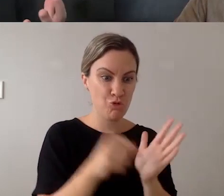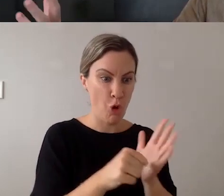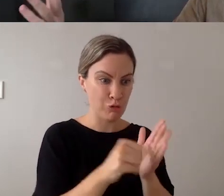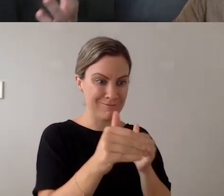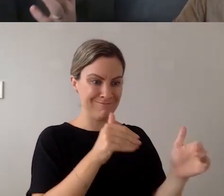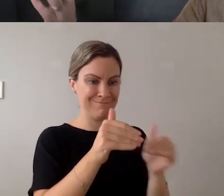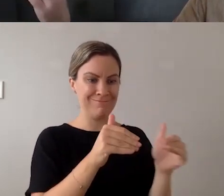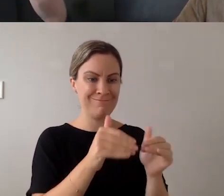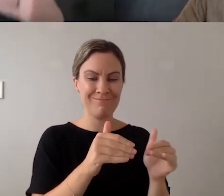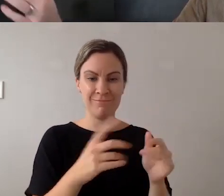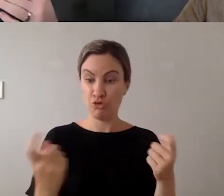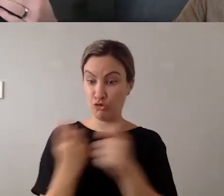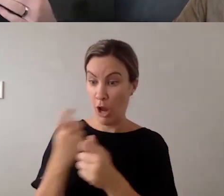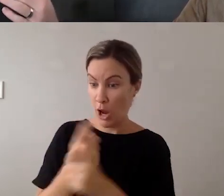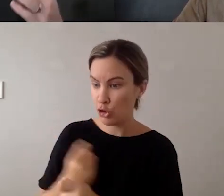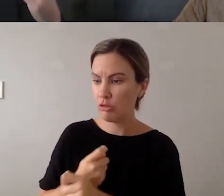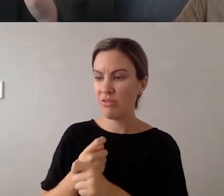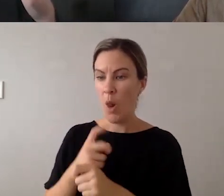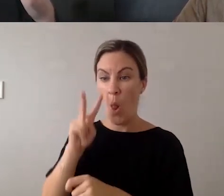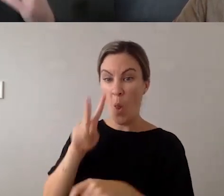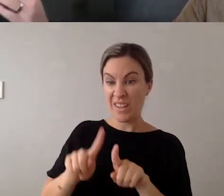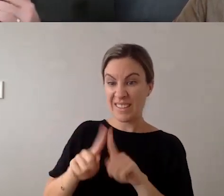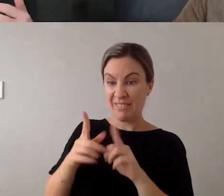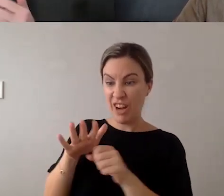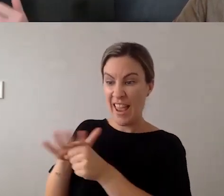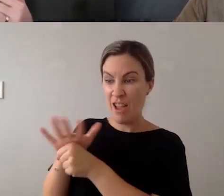sectors." But then going through that process of asking the questions